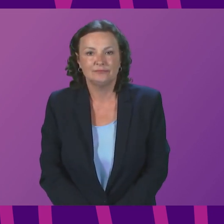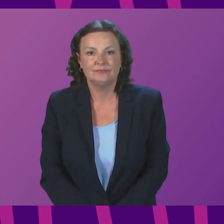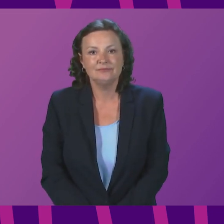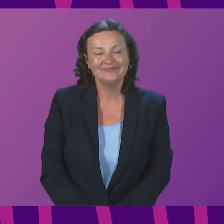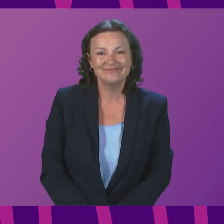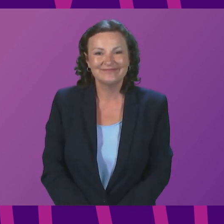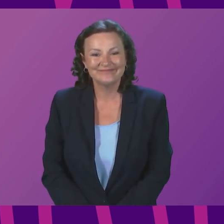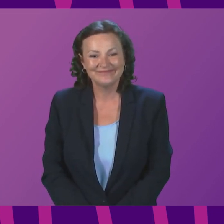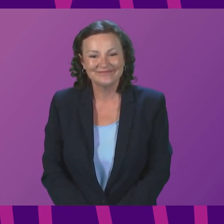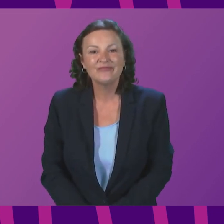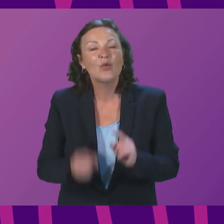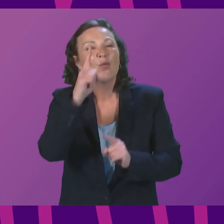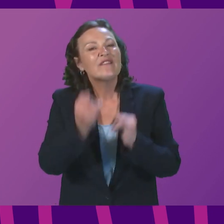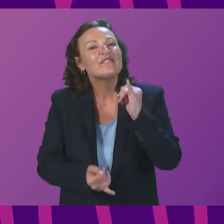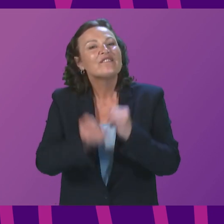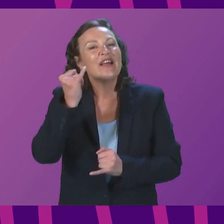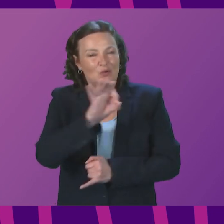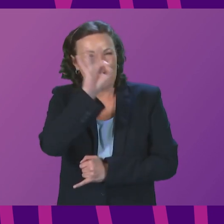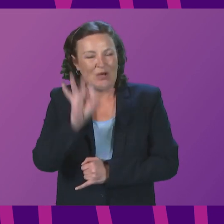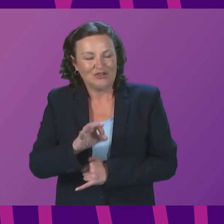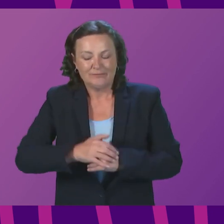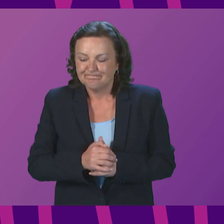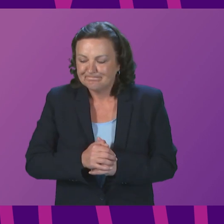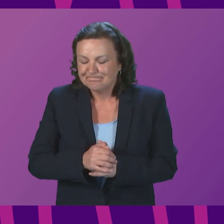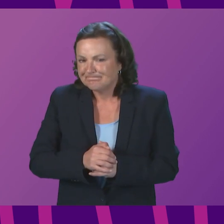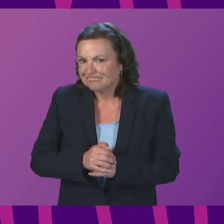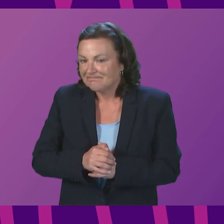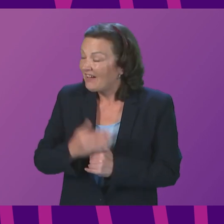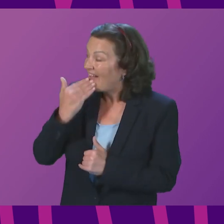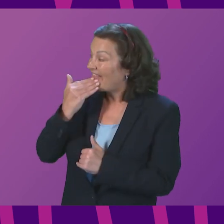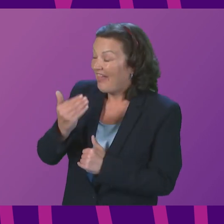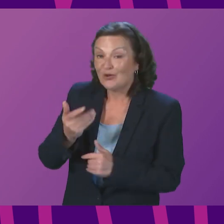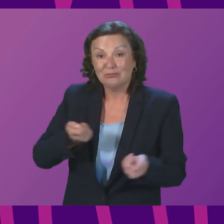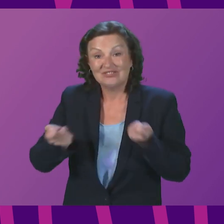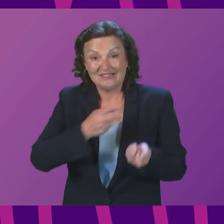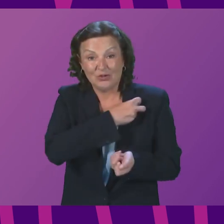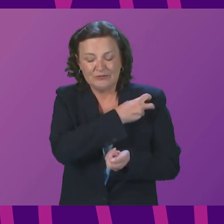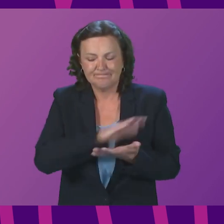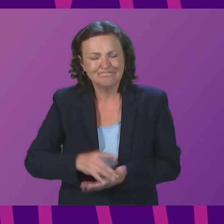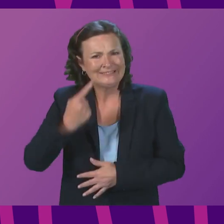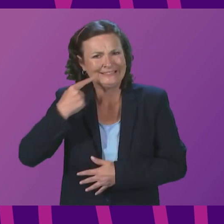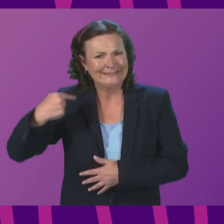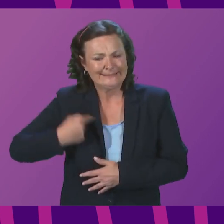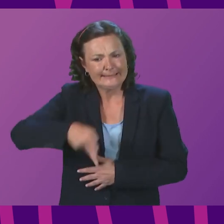Yesterday in the House of Commons, the Deputy Prime Minister laid out his plans for a so-called